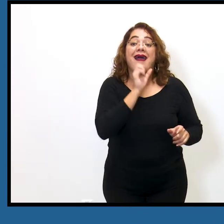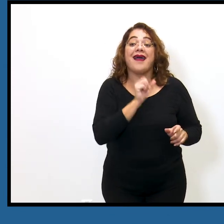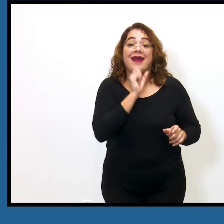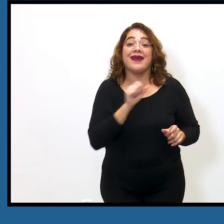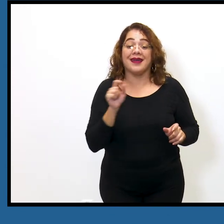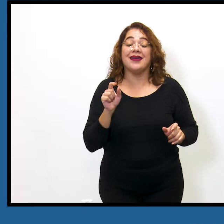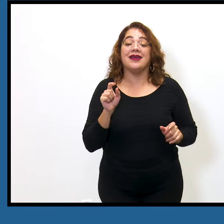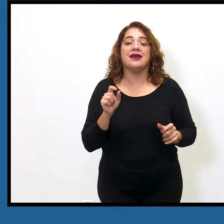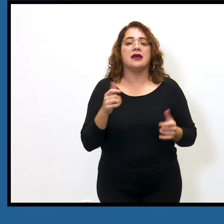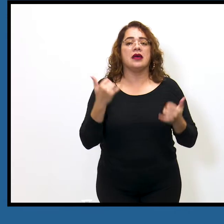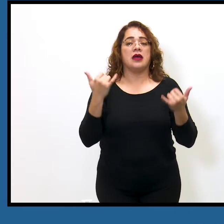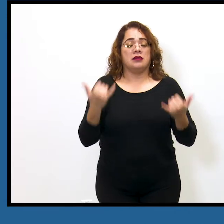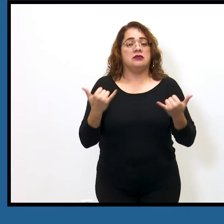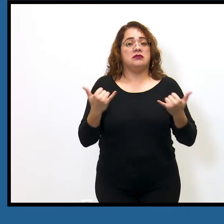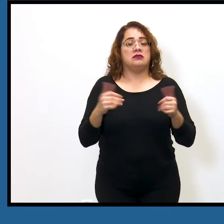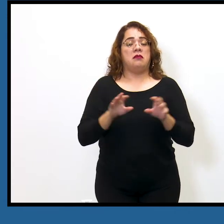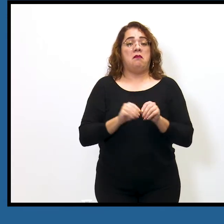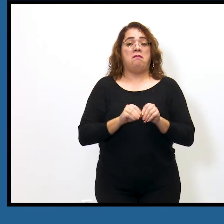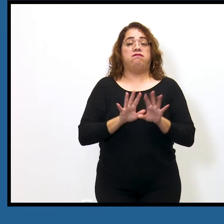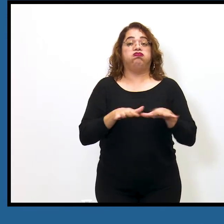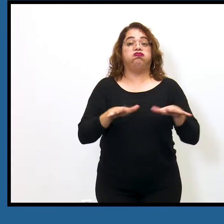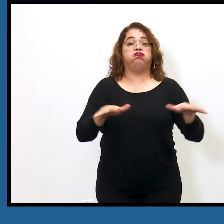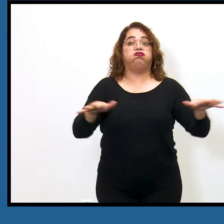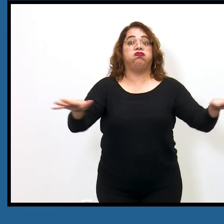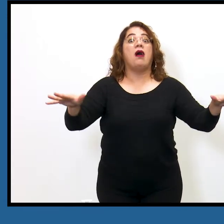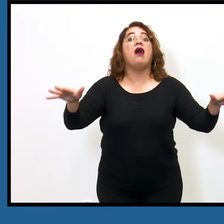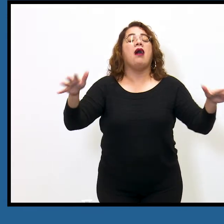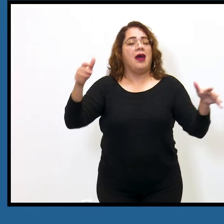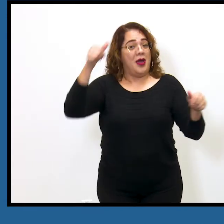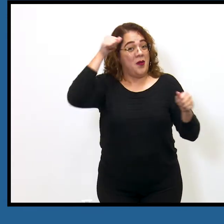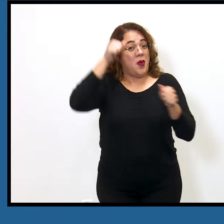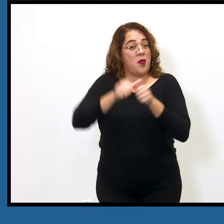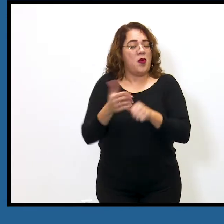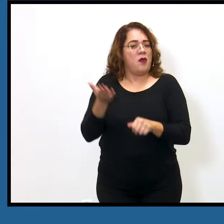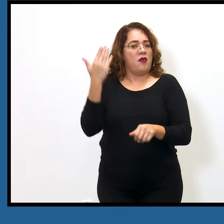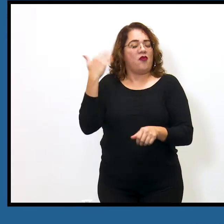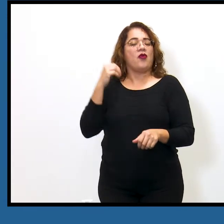a pandemic that's only affecting our seniors and those that are older with more underlying